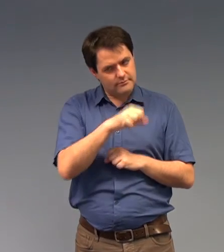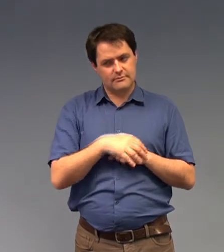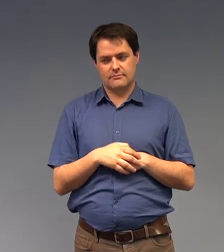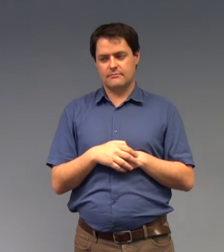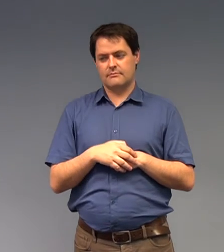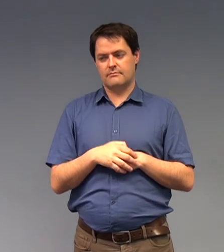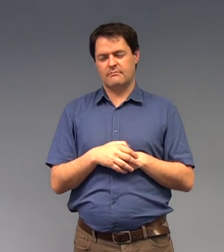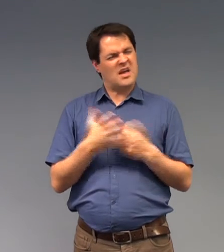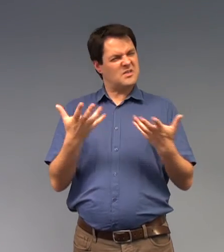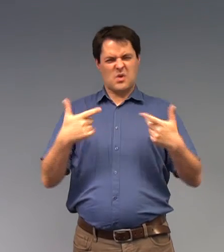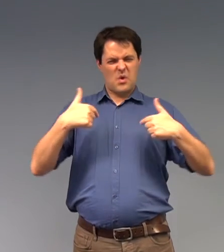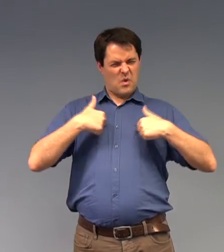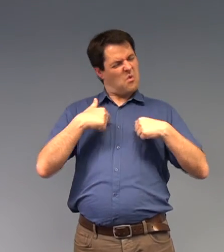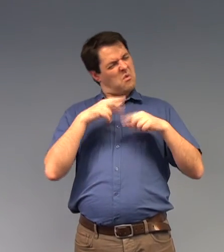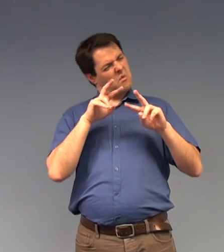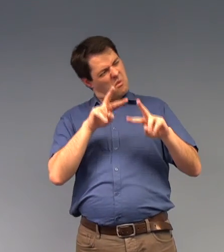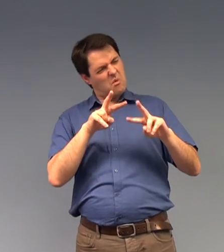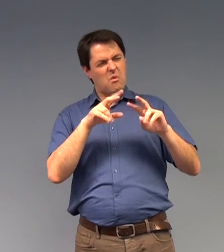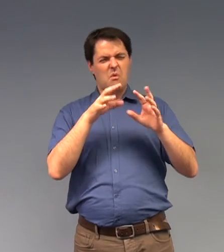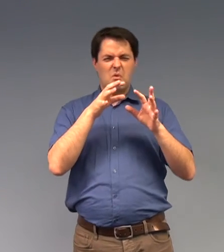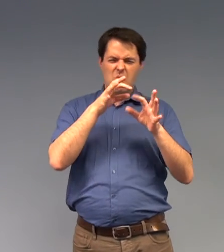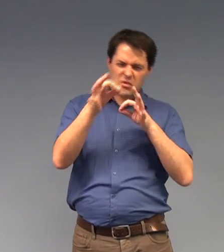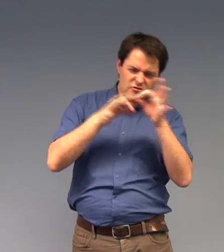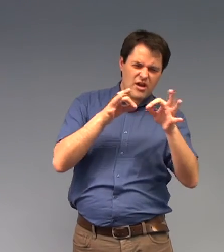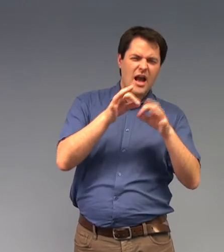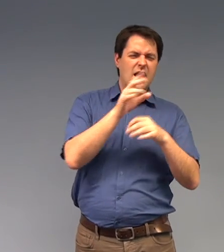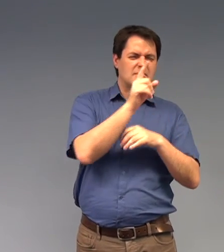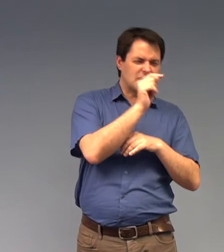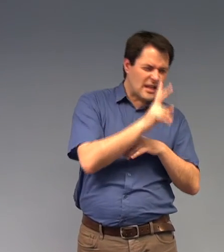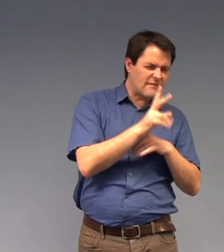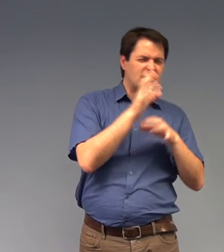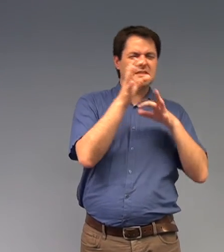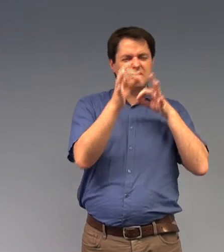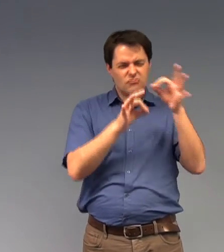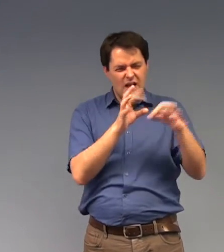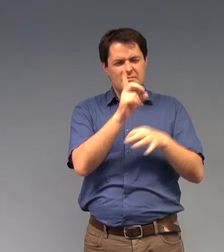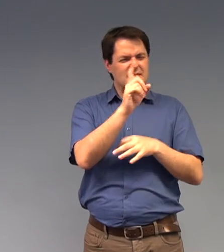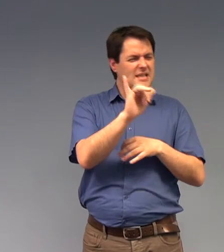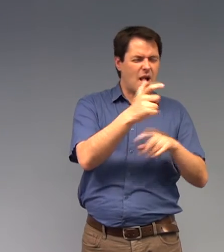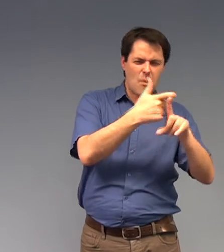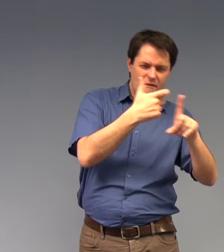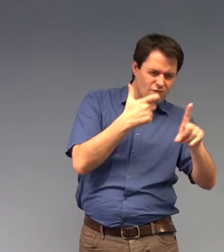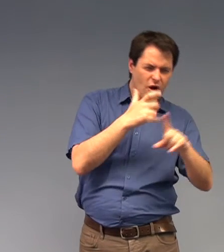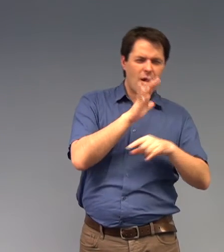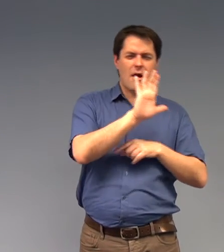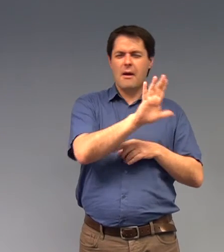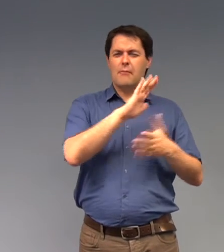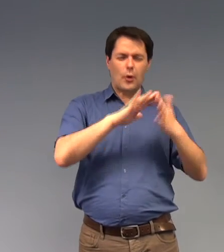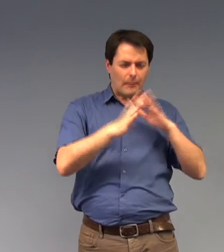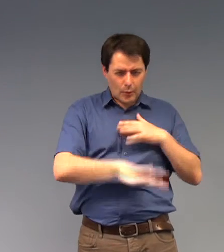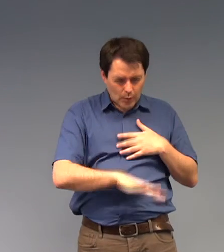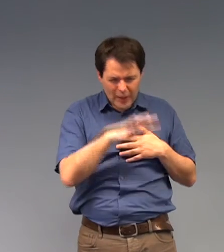So, I've described the context of television.